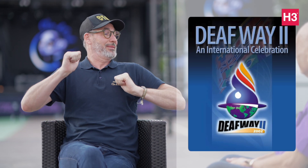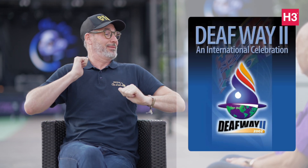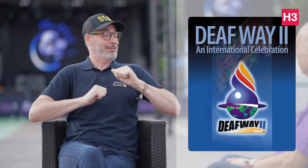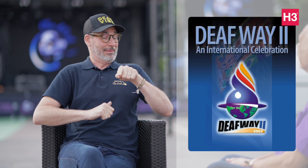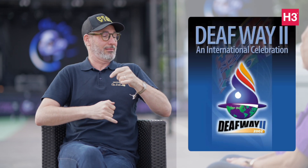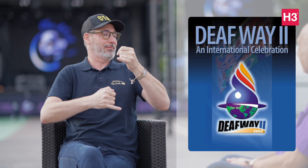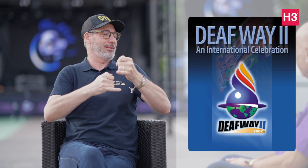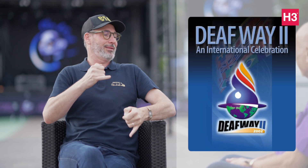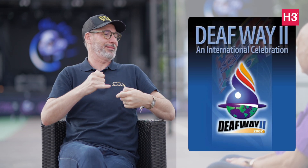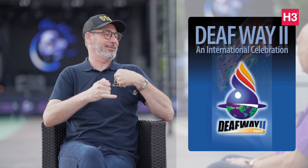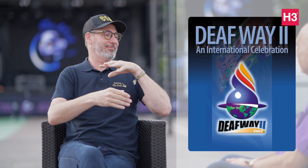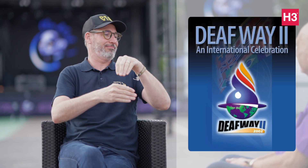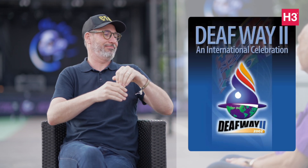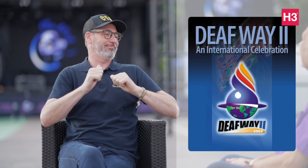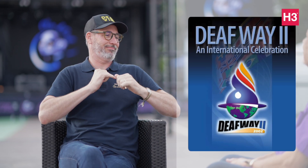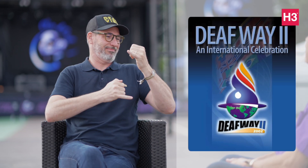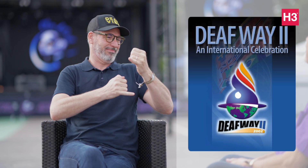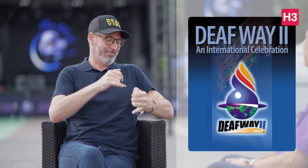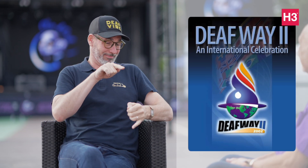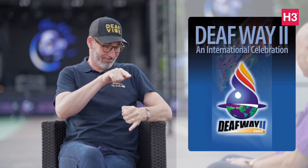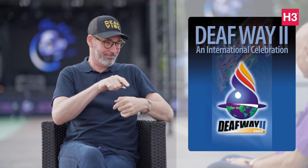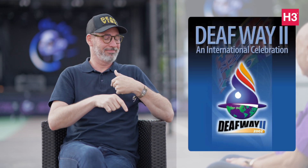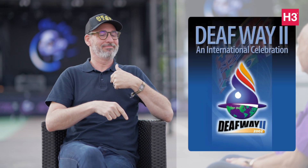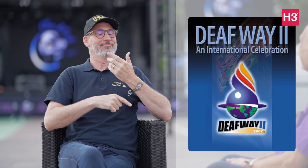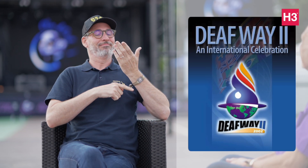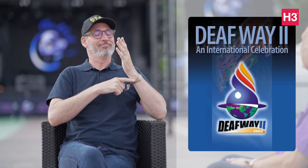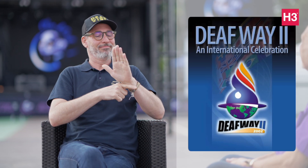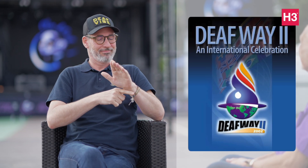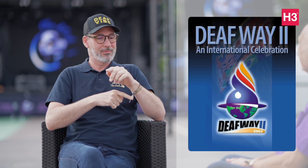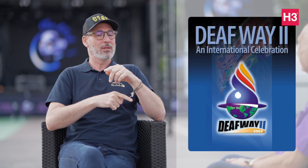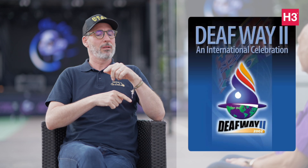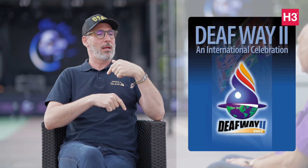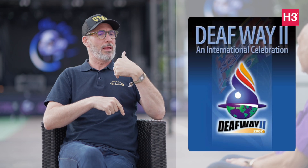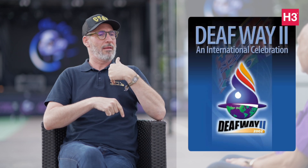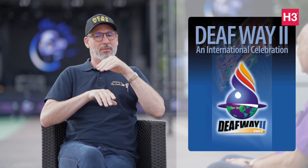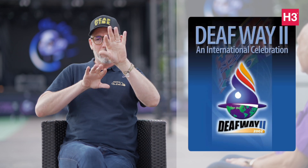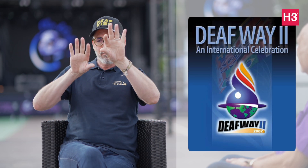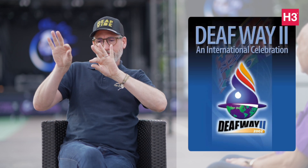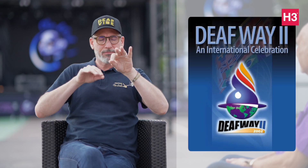I was involved in a theater production, the last one to participate,